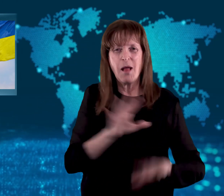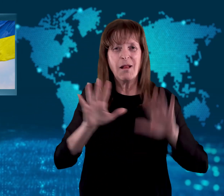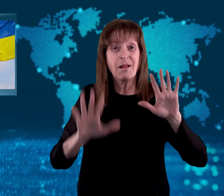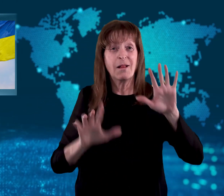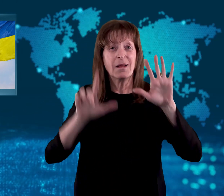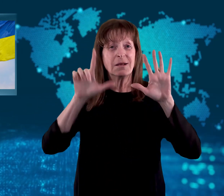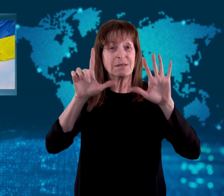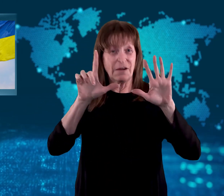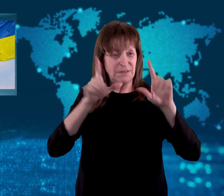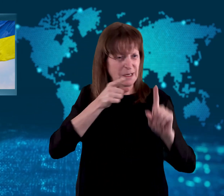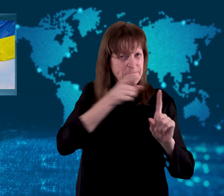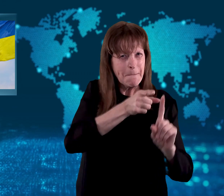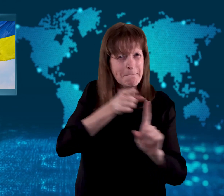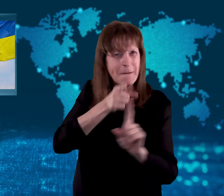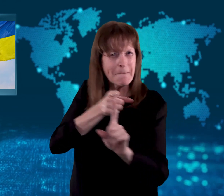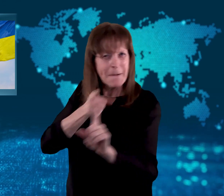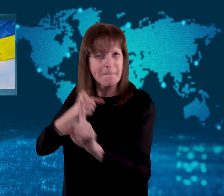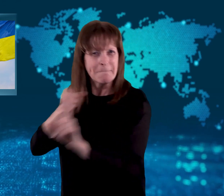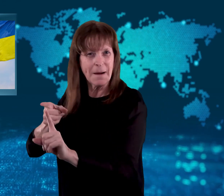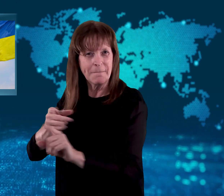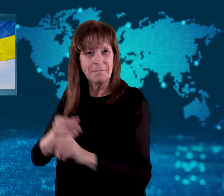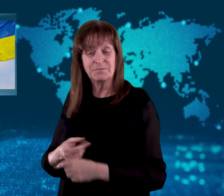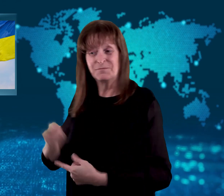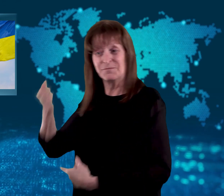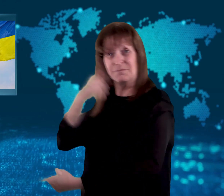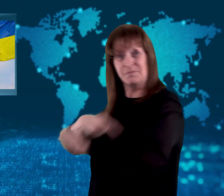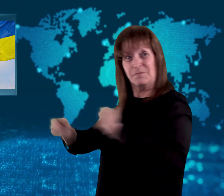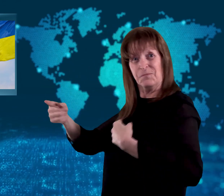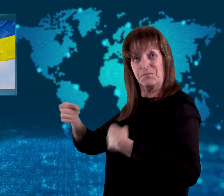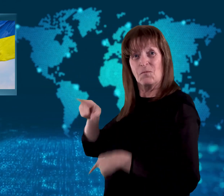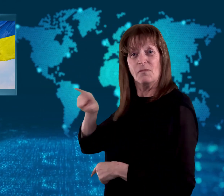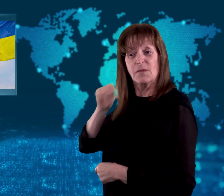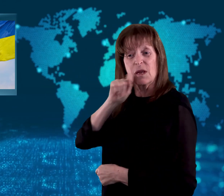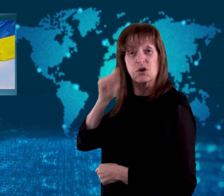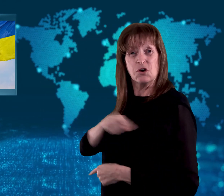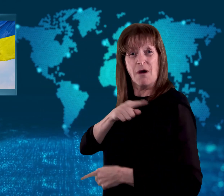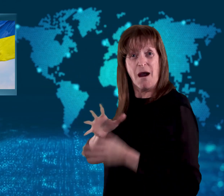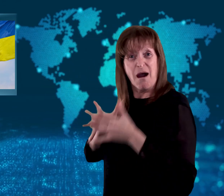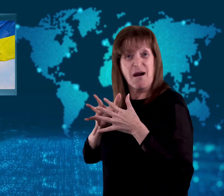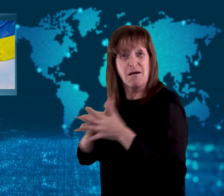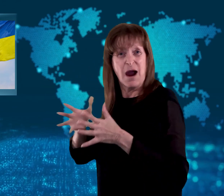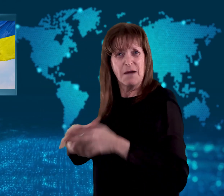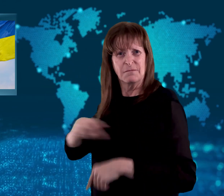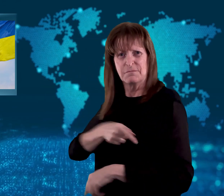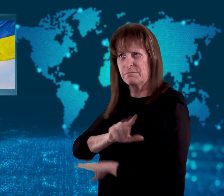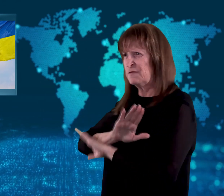In return, Ukraine claims that it shot down 60 of the 70 missiles